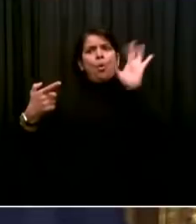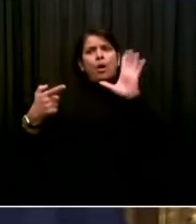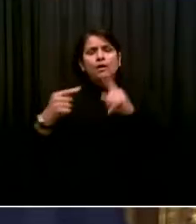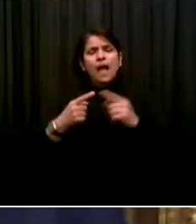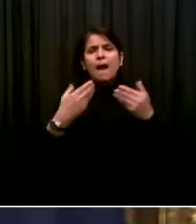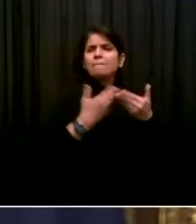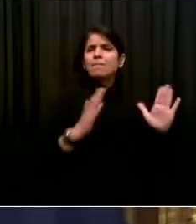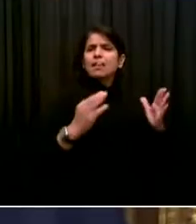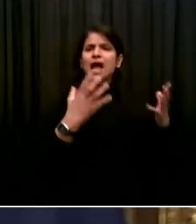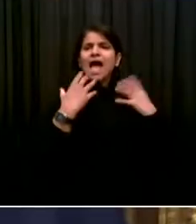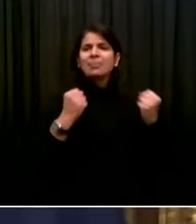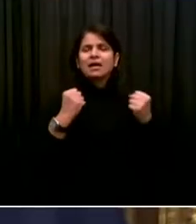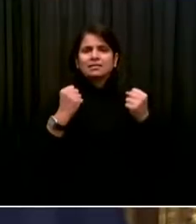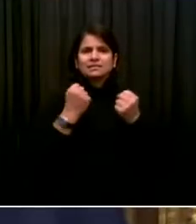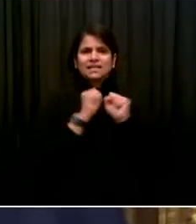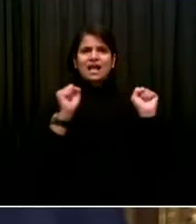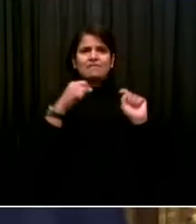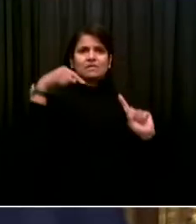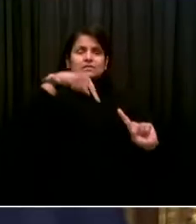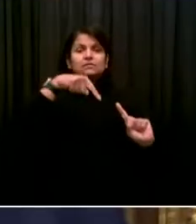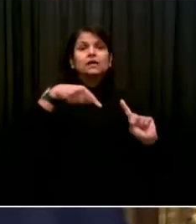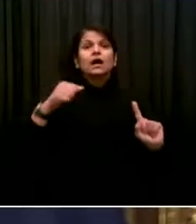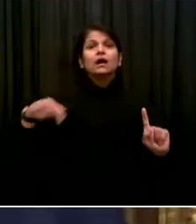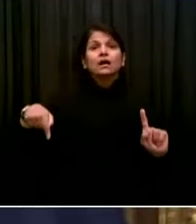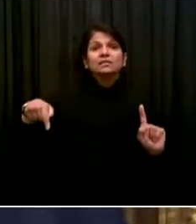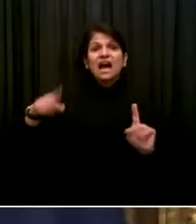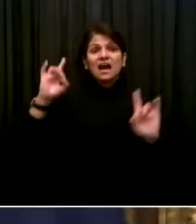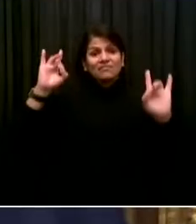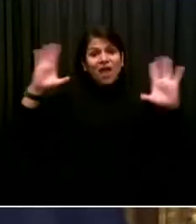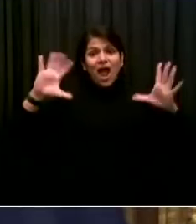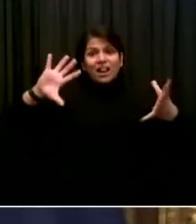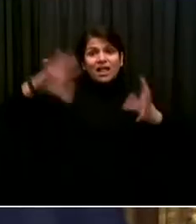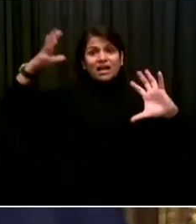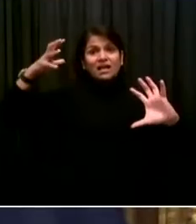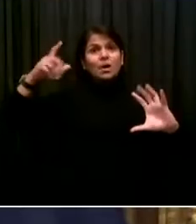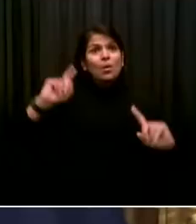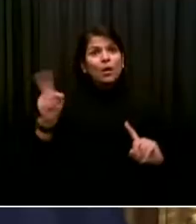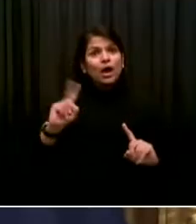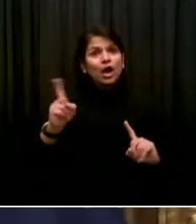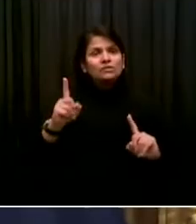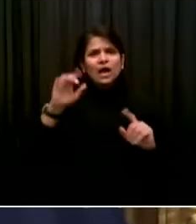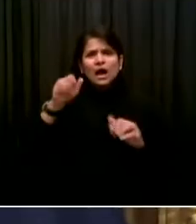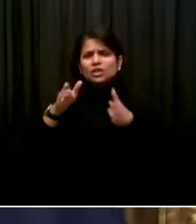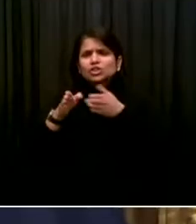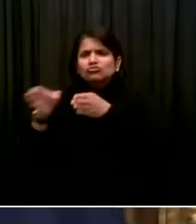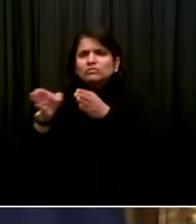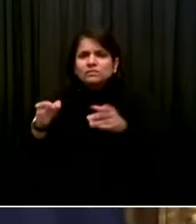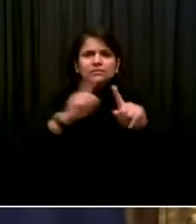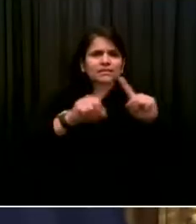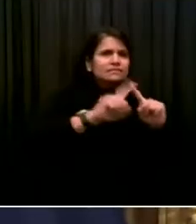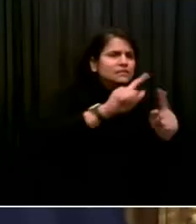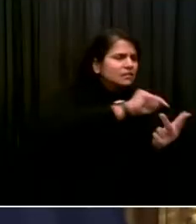WE MUST ACT. THE SEA OF VIOLENCE COMES FROM MANY RIVERS.